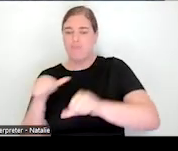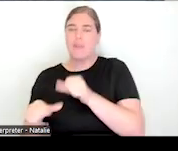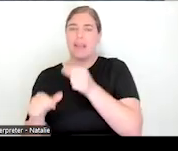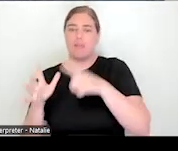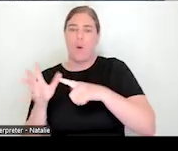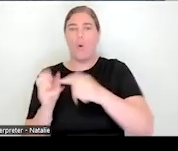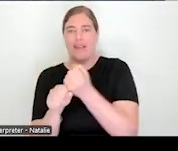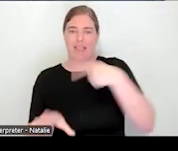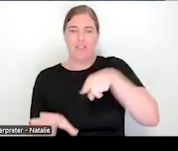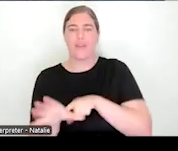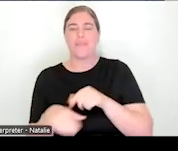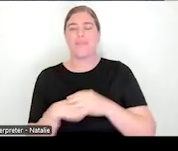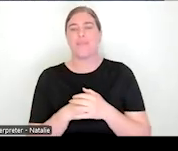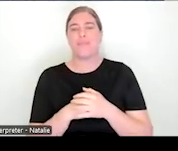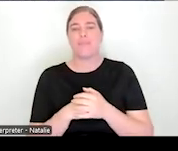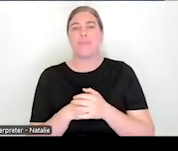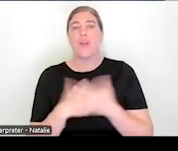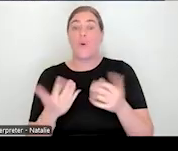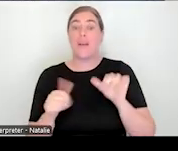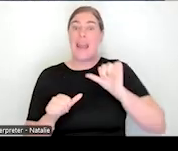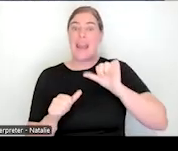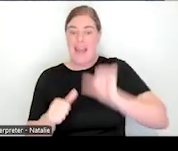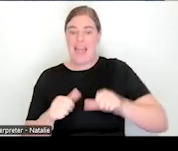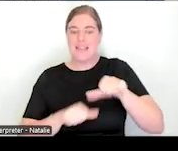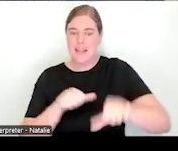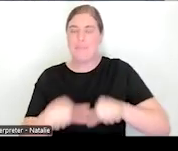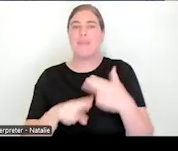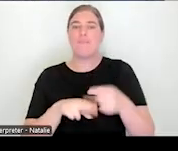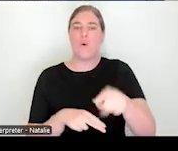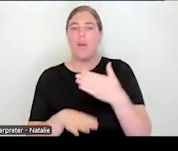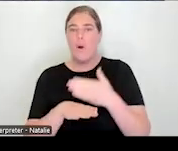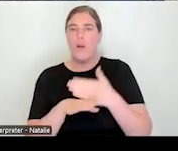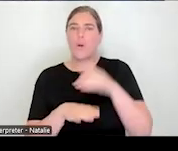The next step for this work will be to consider the impacts of the activities